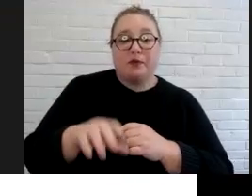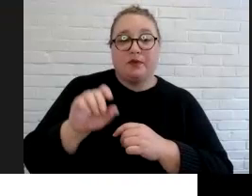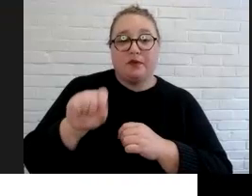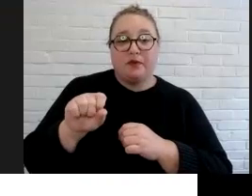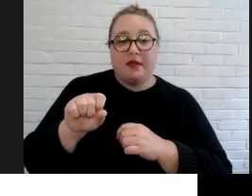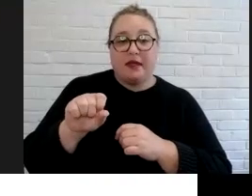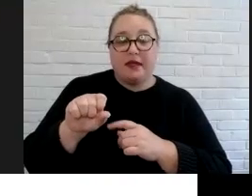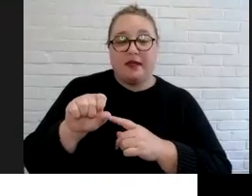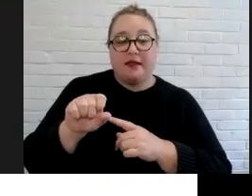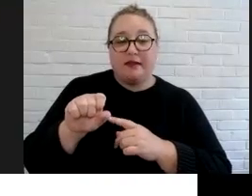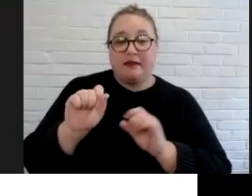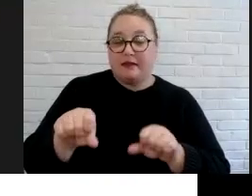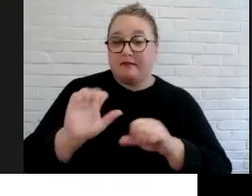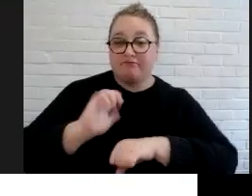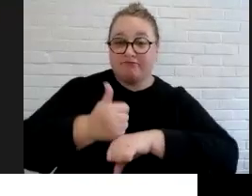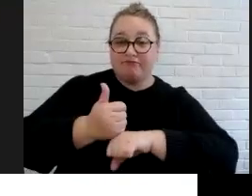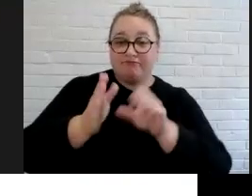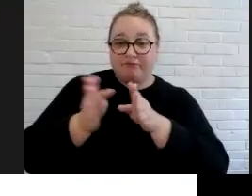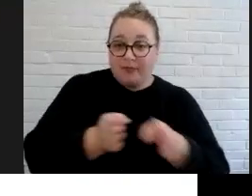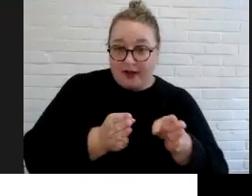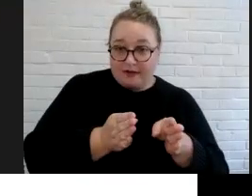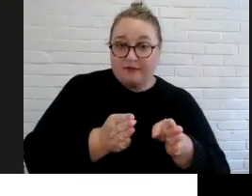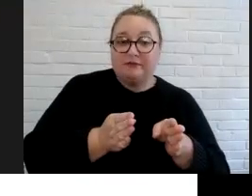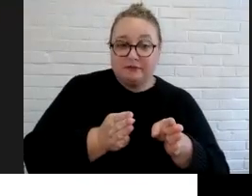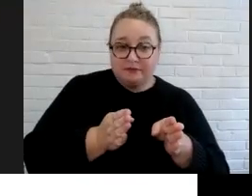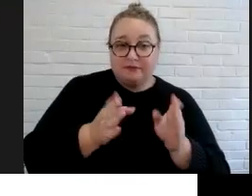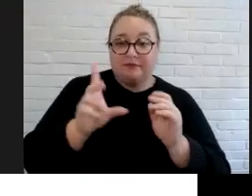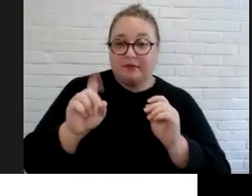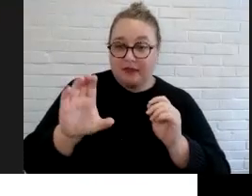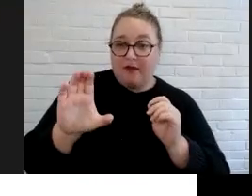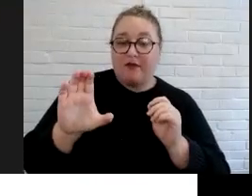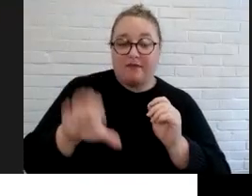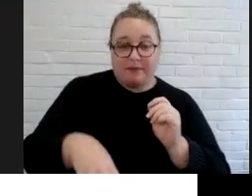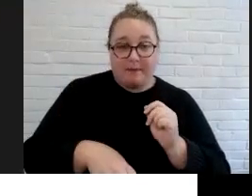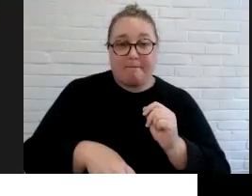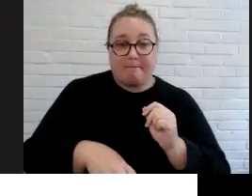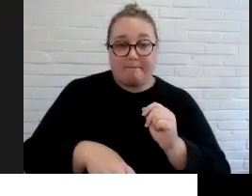in Google Docs here. This is an example from DeAnza College.